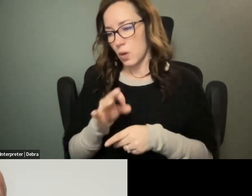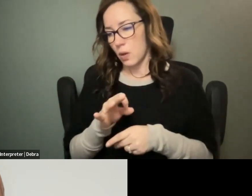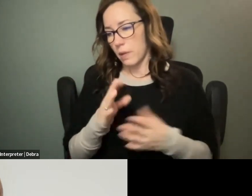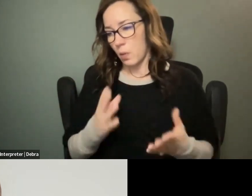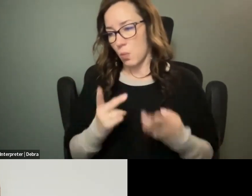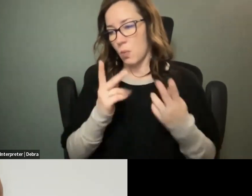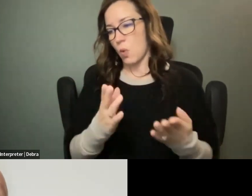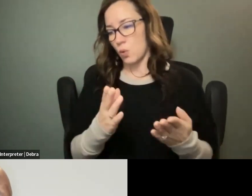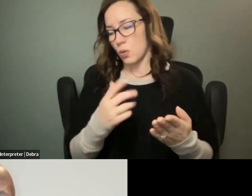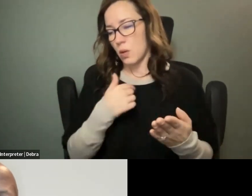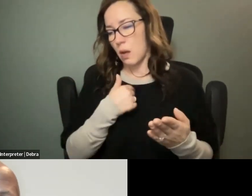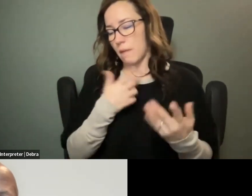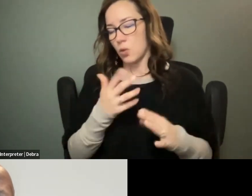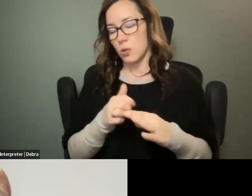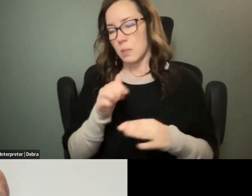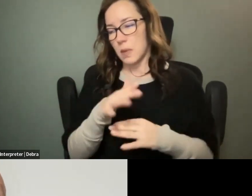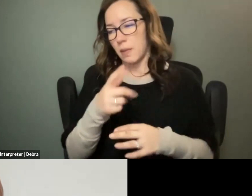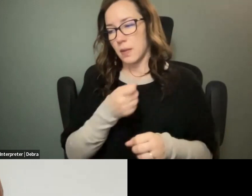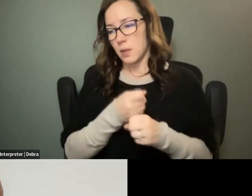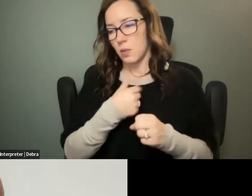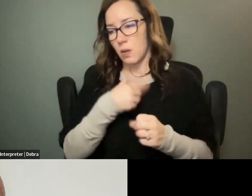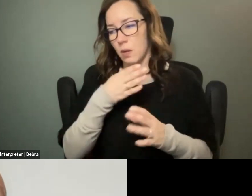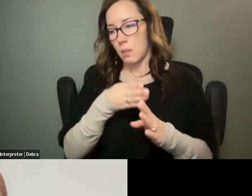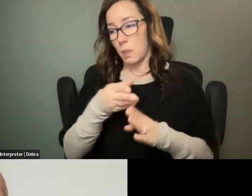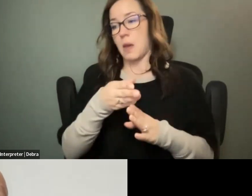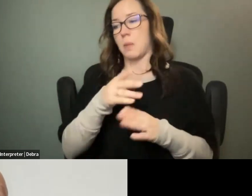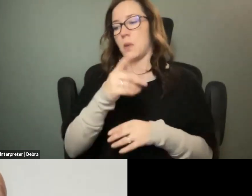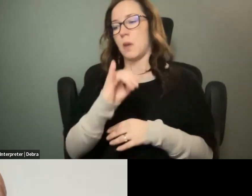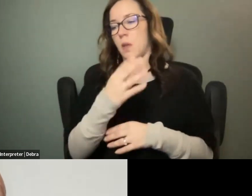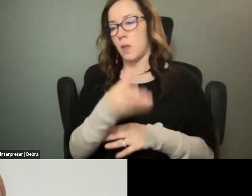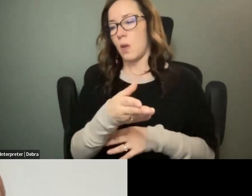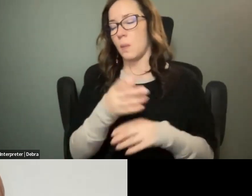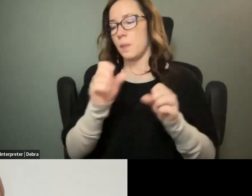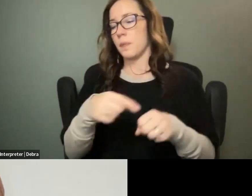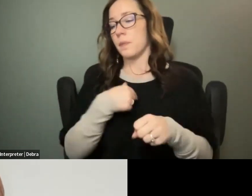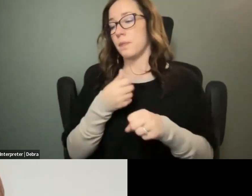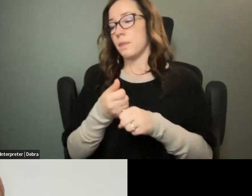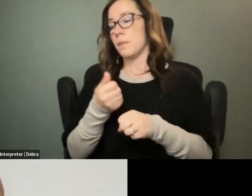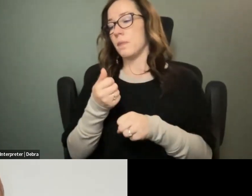submitted this year so and I'm the main